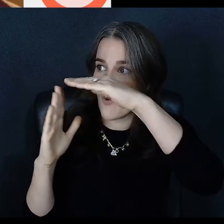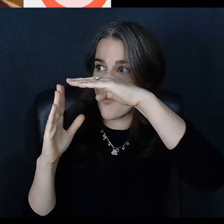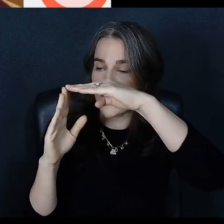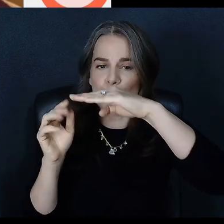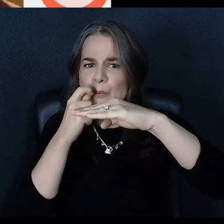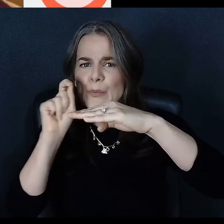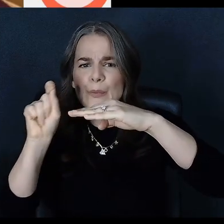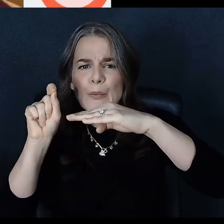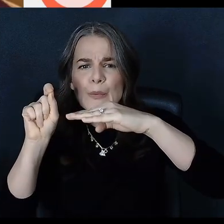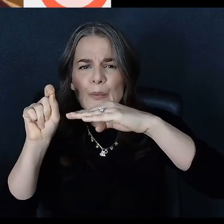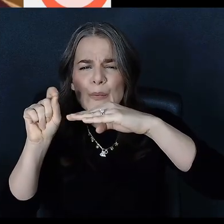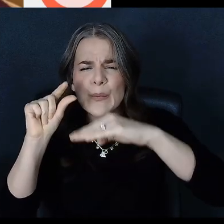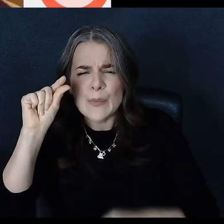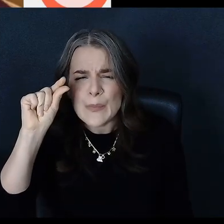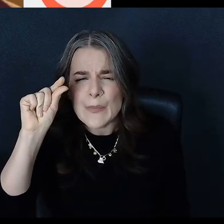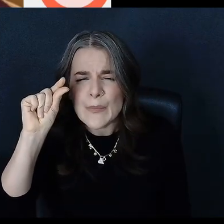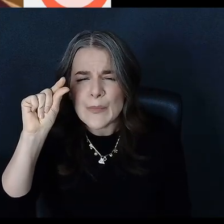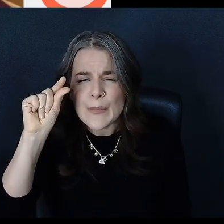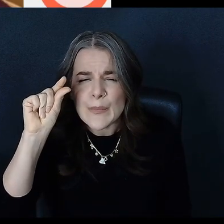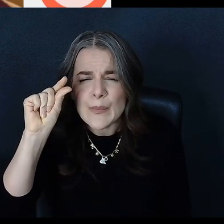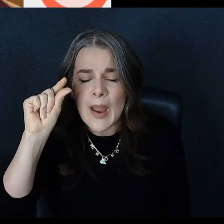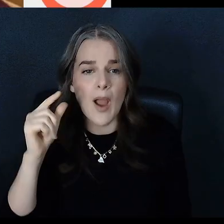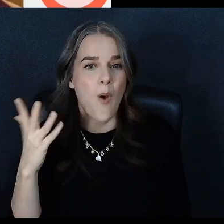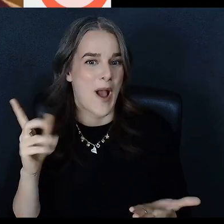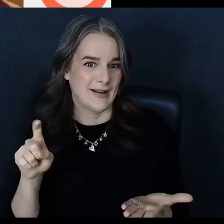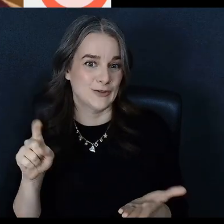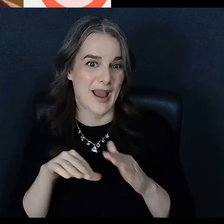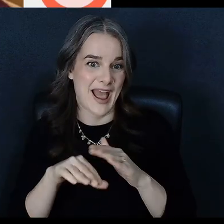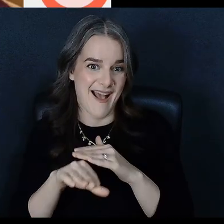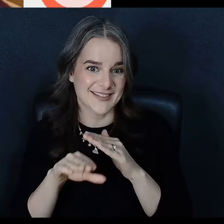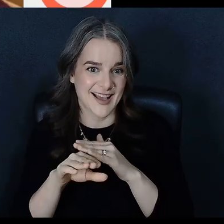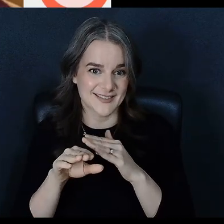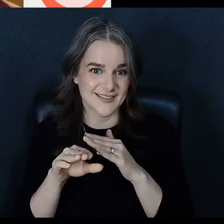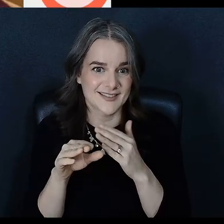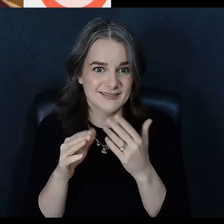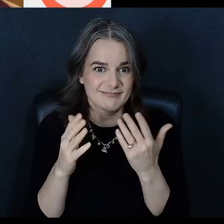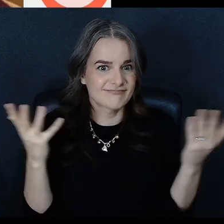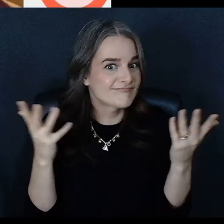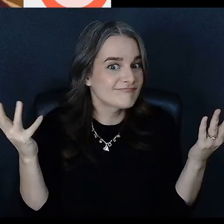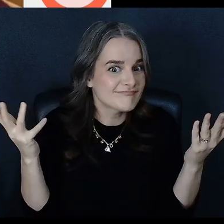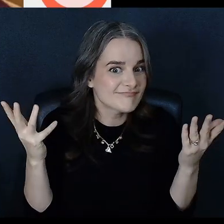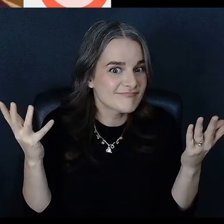So what do I need them to have access to? Does that change the way they might use that device?